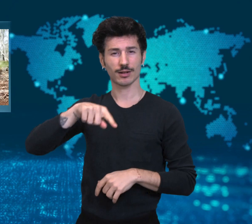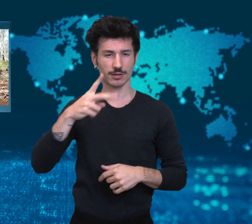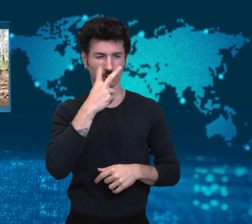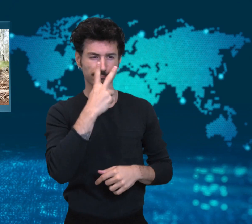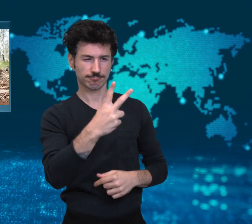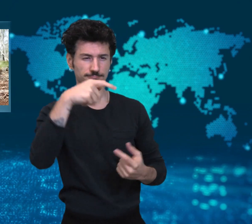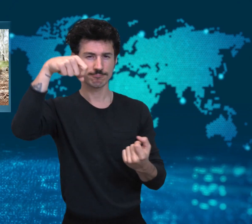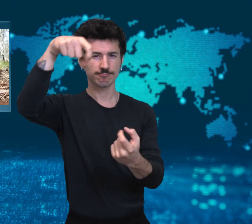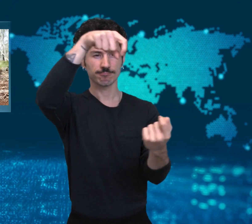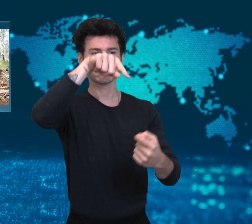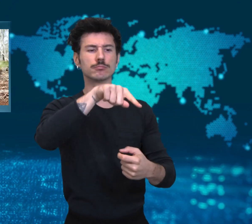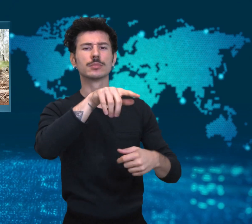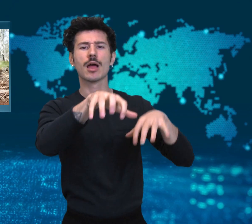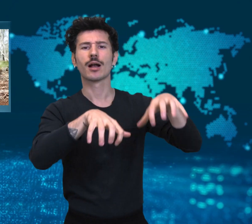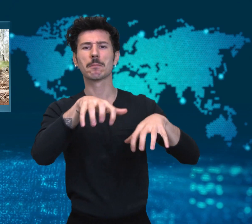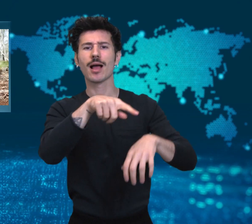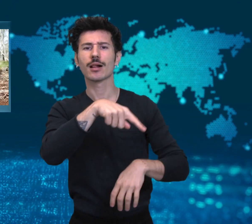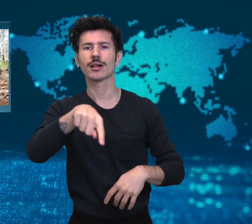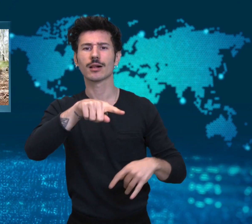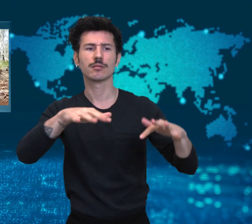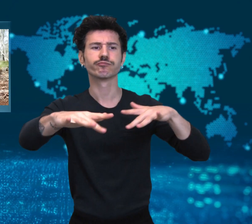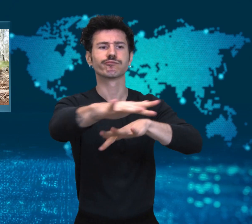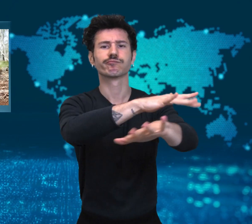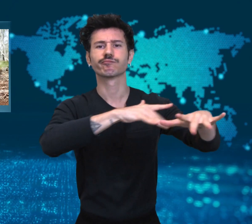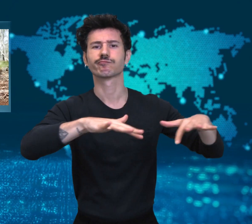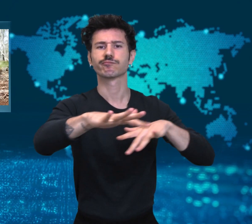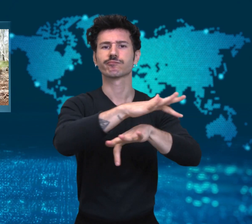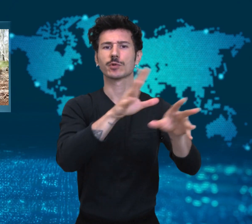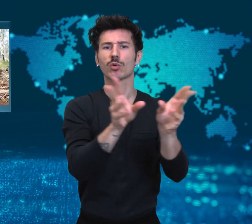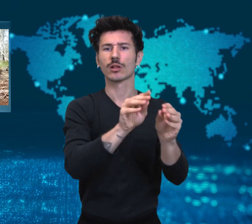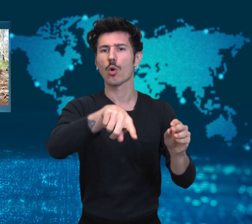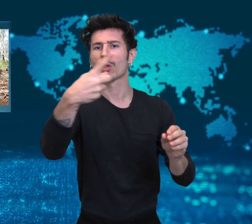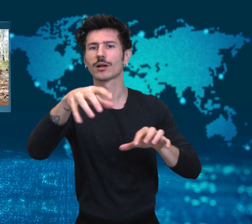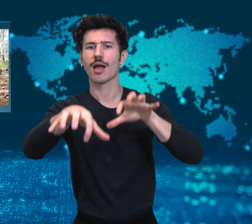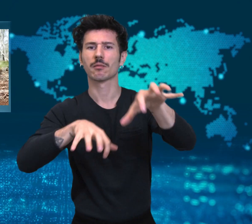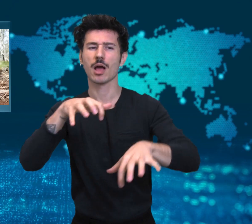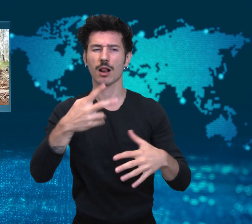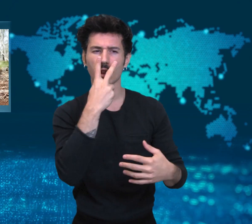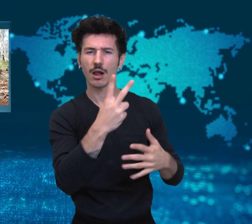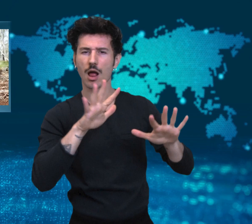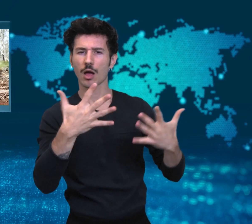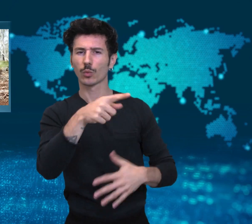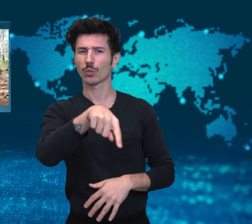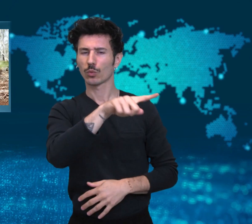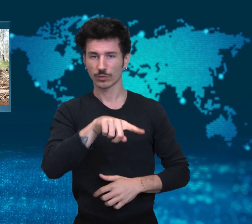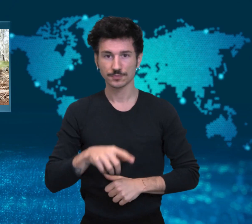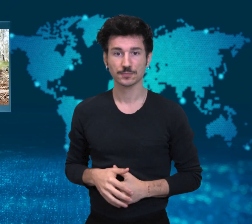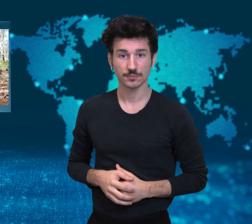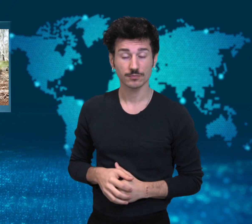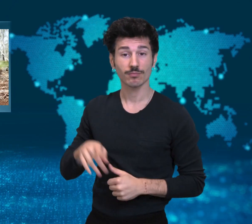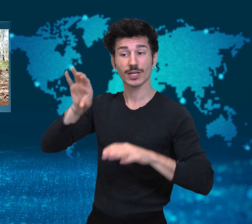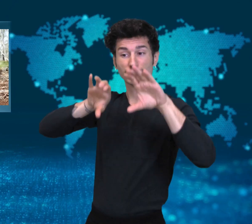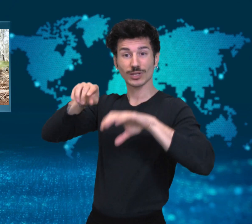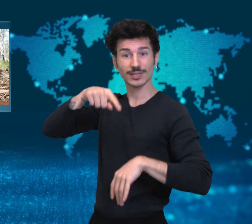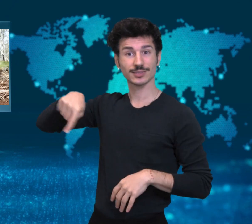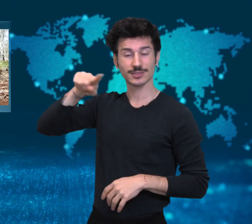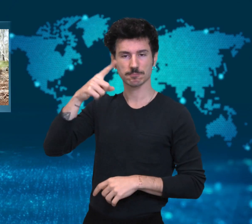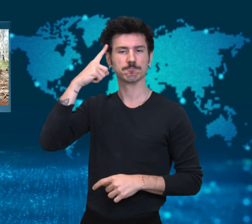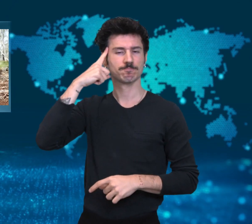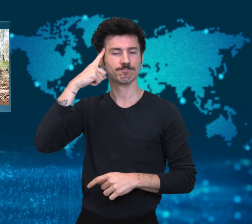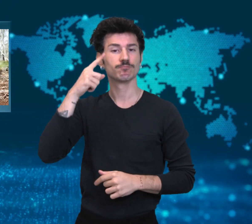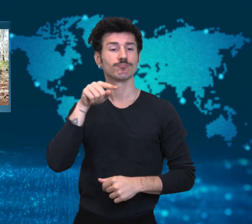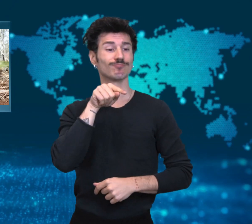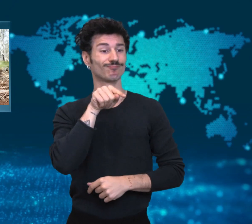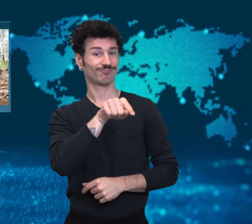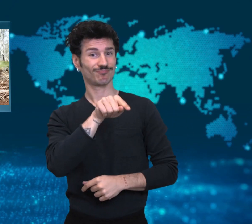track them and observe their interactions with other wildlife at the sanctuary.